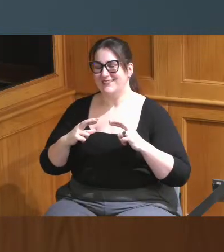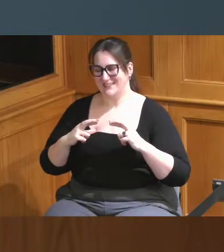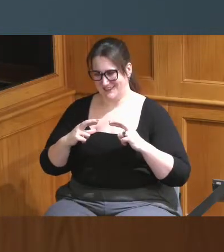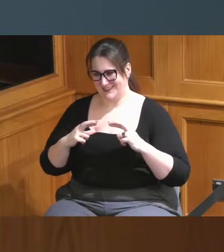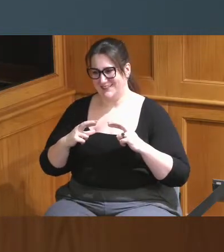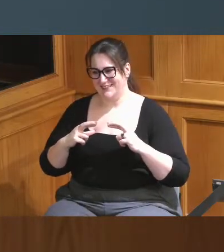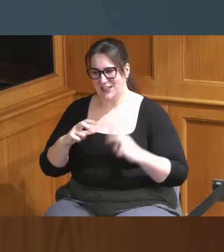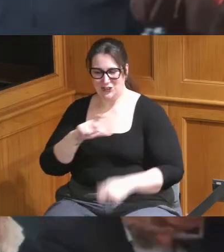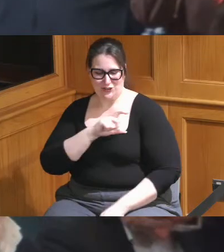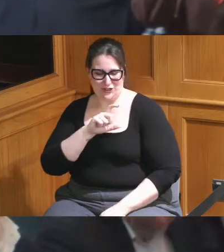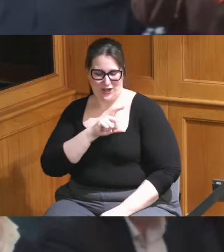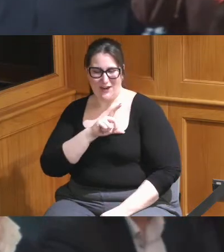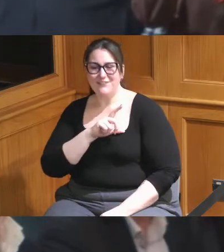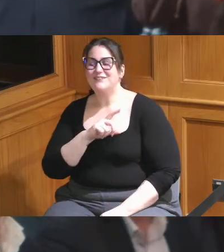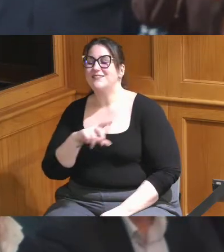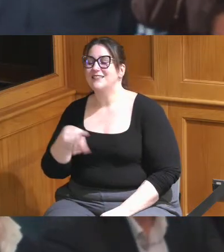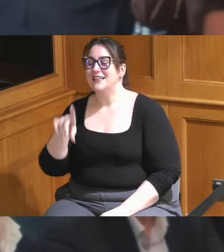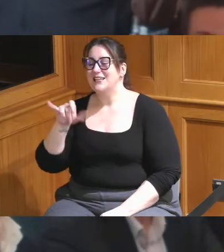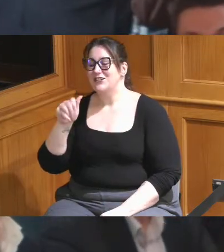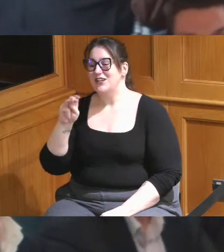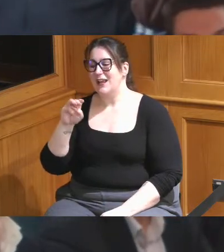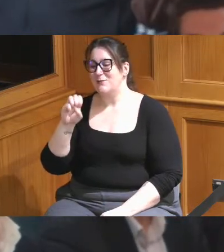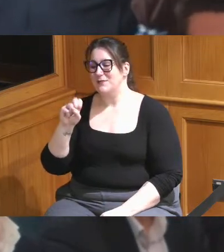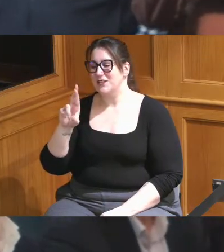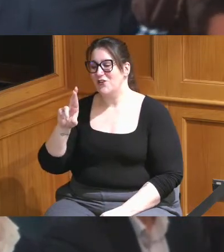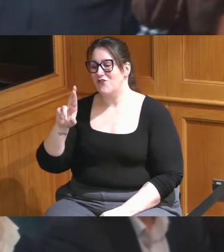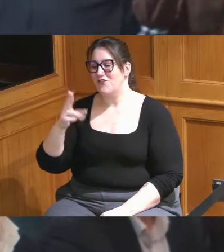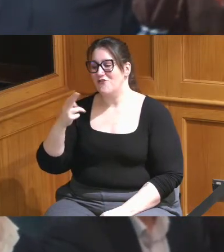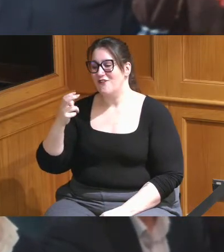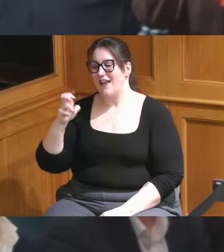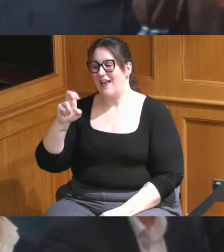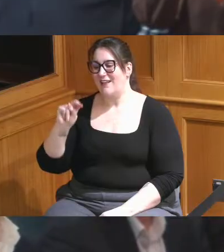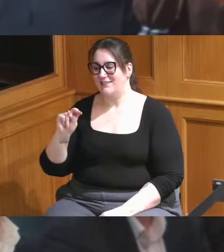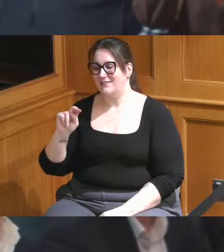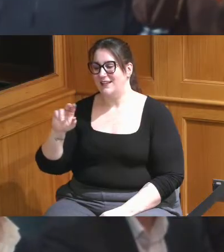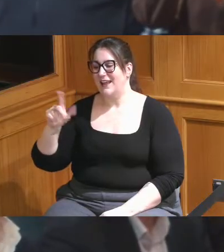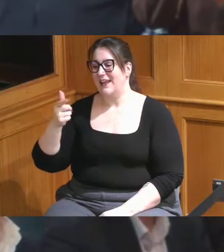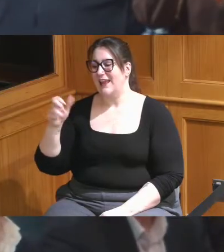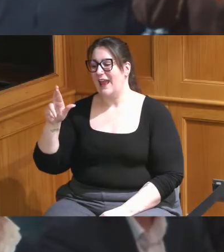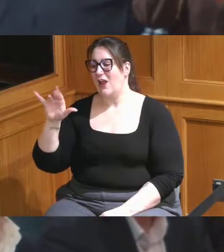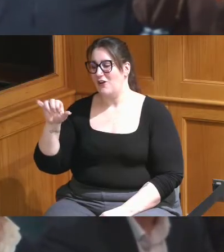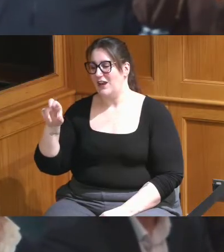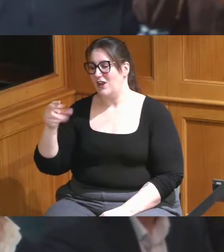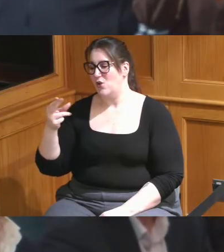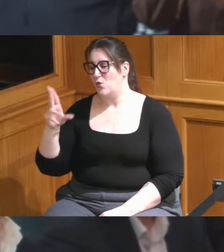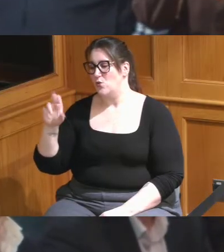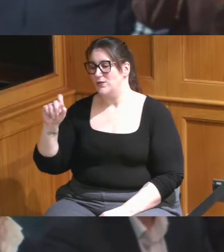Deputies James Rehn and Gary Houston. Whereas Sheriff Deputies James Rehn and Gary Houston have